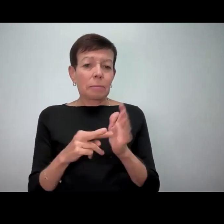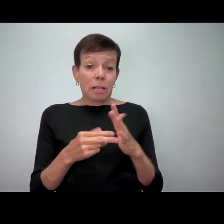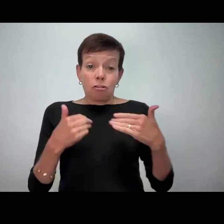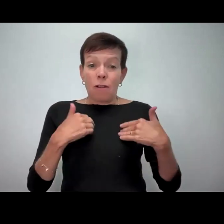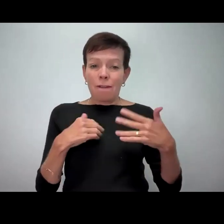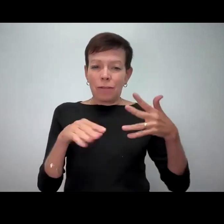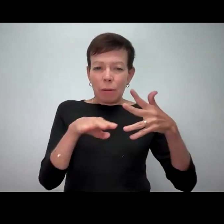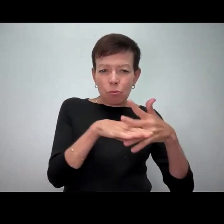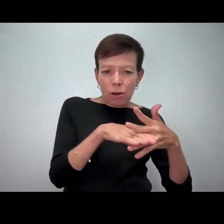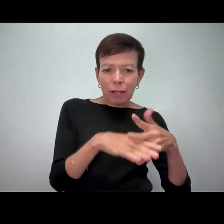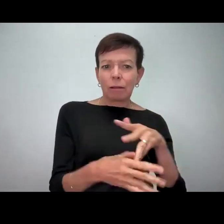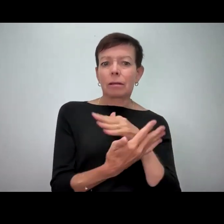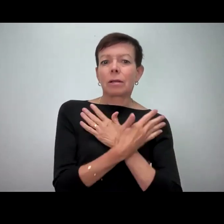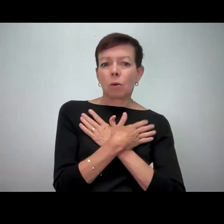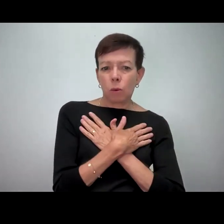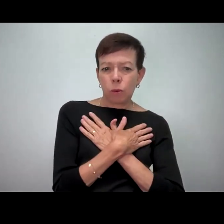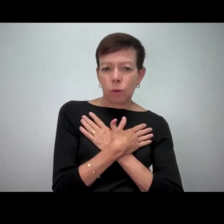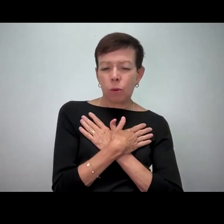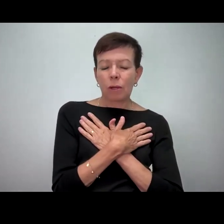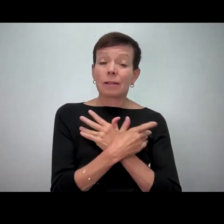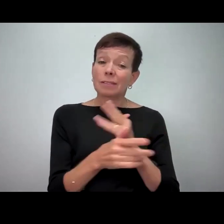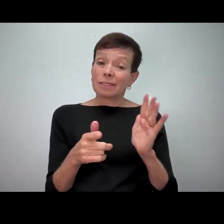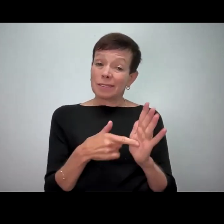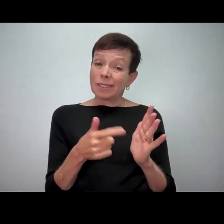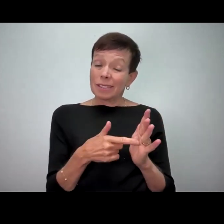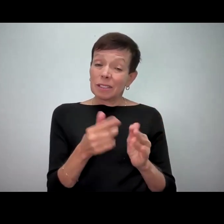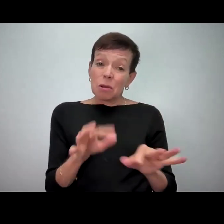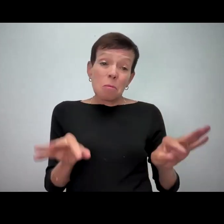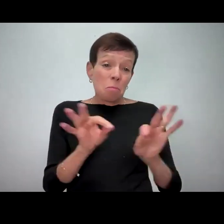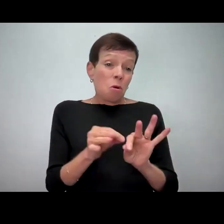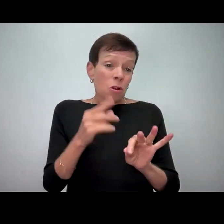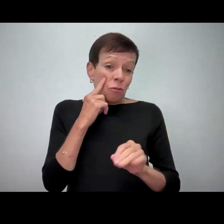when you're taking on one of these projects. it can be a lot of work depending on your project.